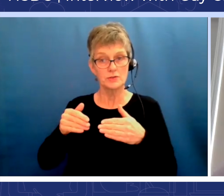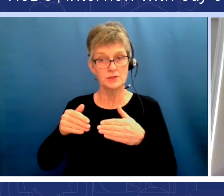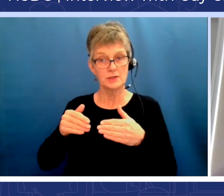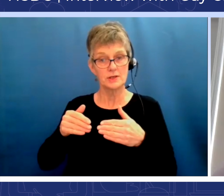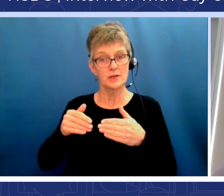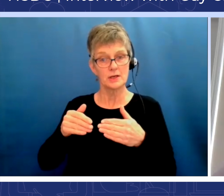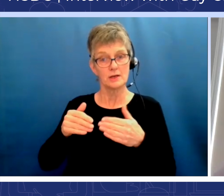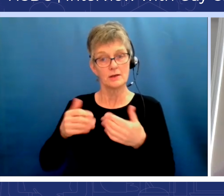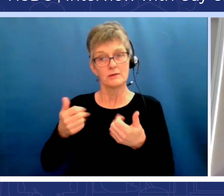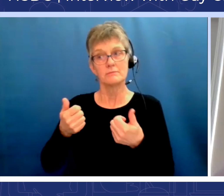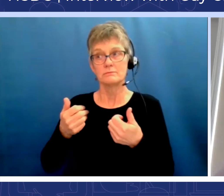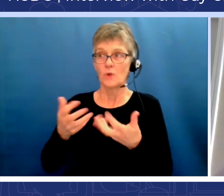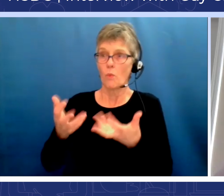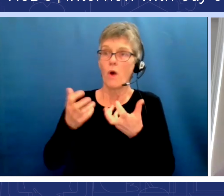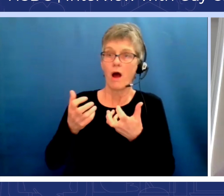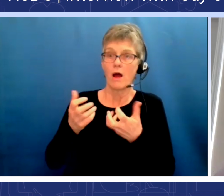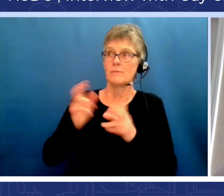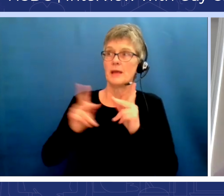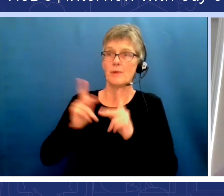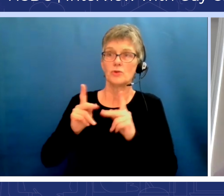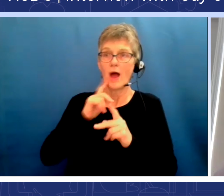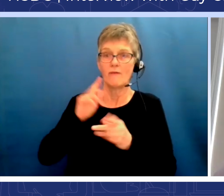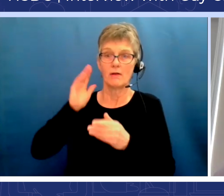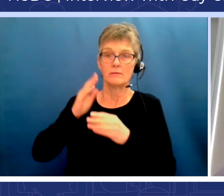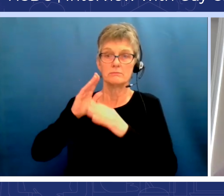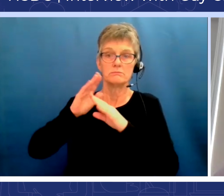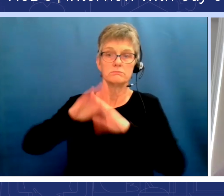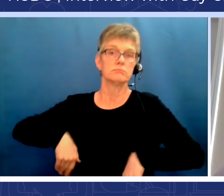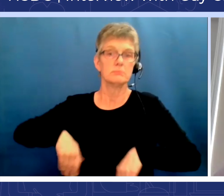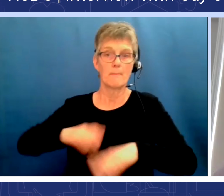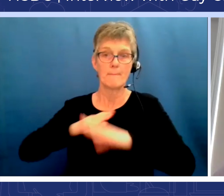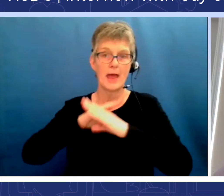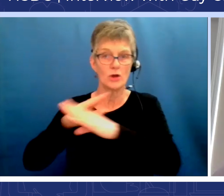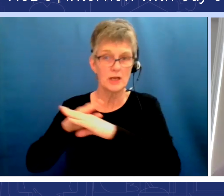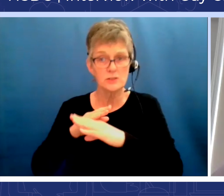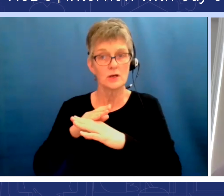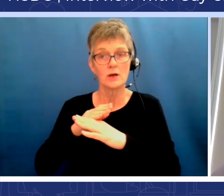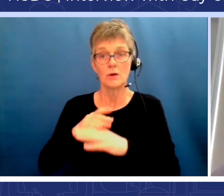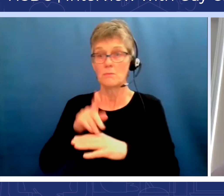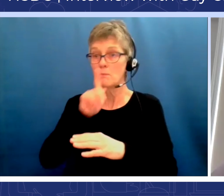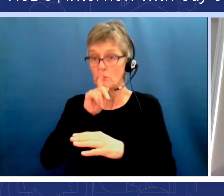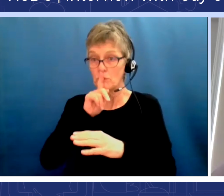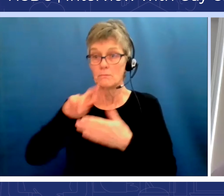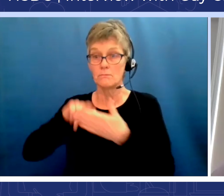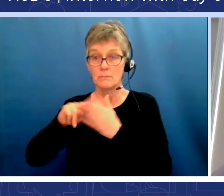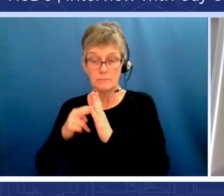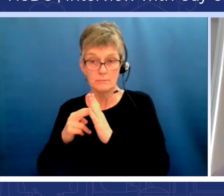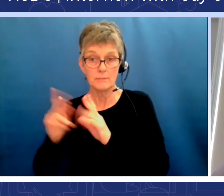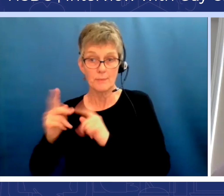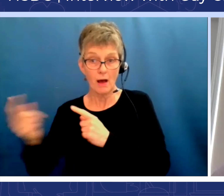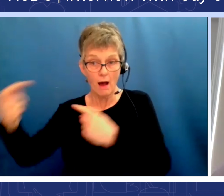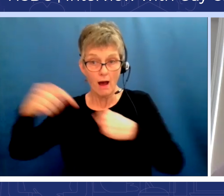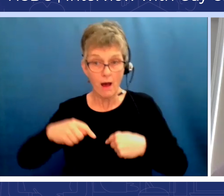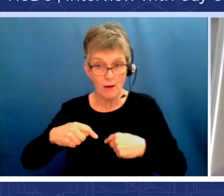to attaining access to resources, we don't ask individuals for the information upon receiving